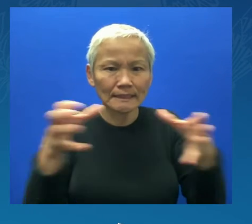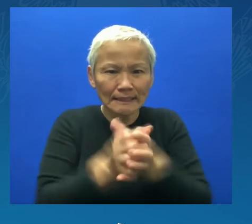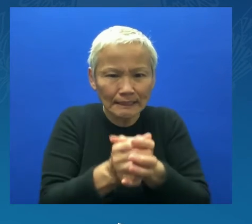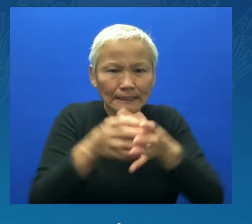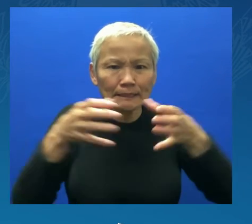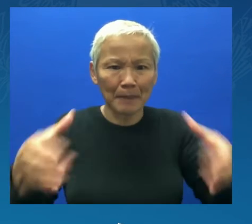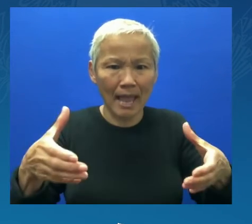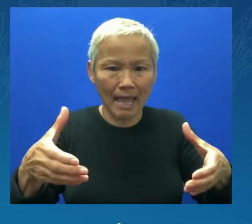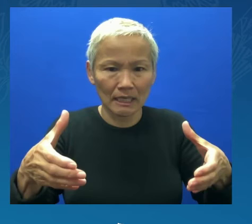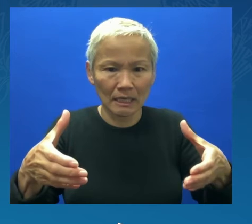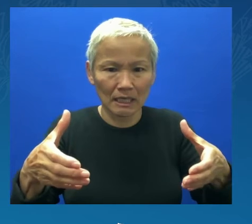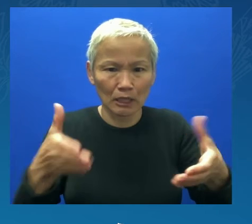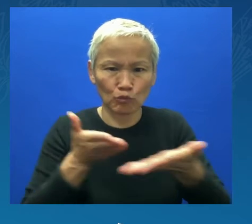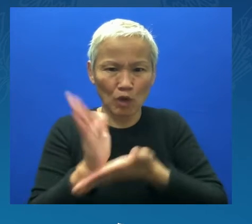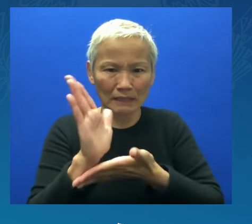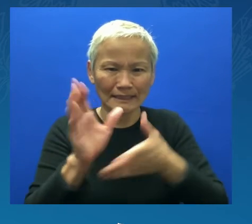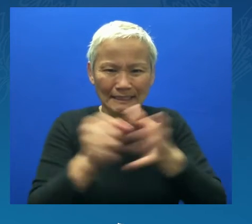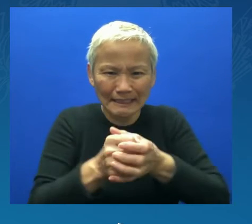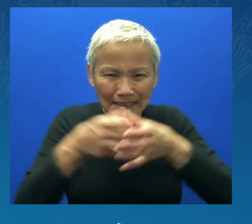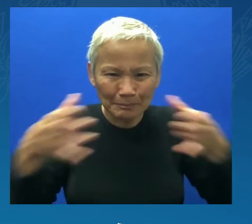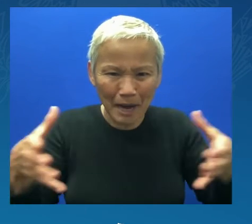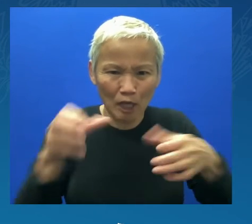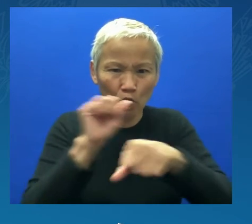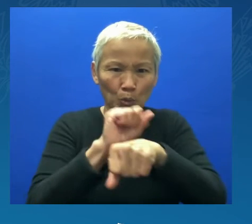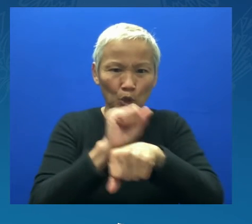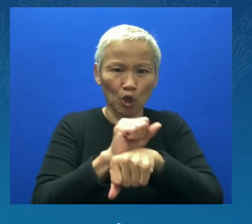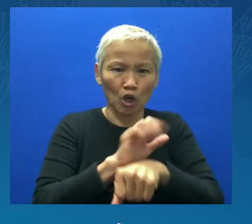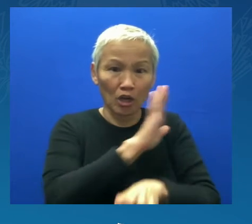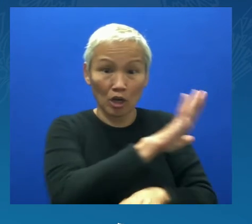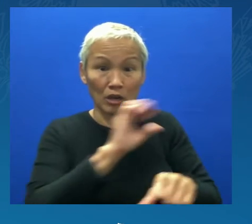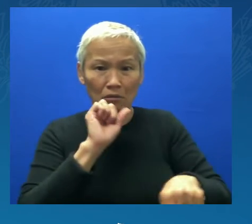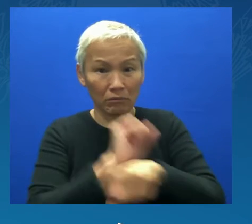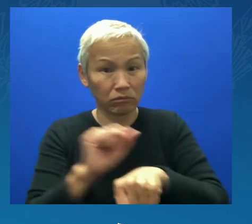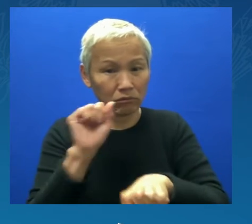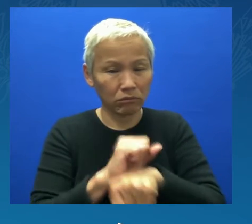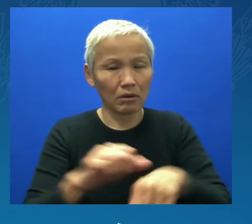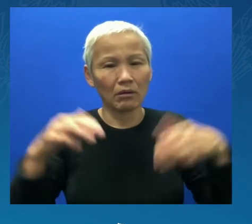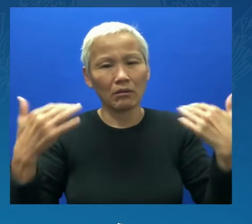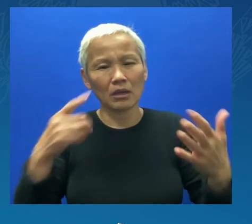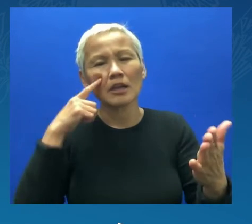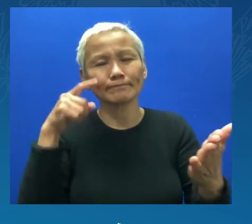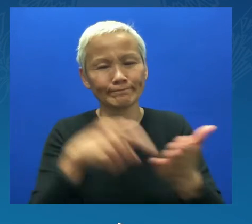And her question has to do with training -- with providers and training.